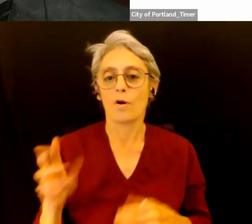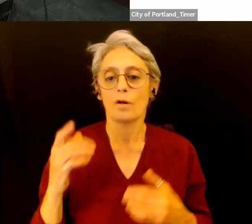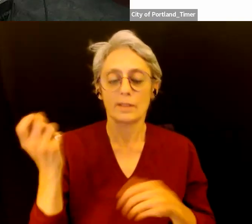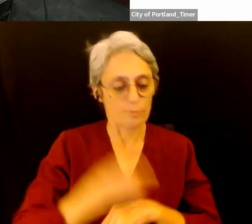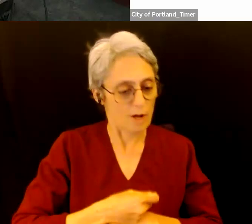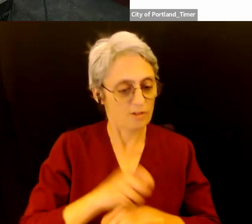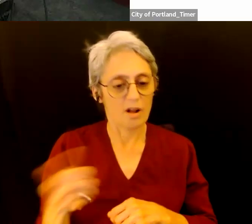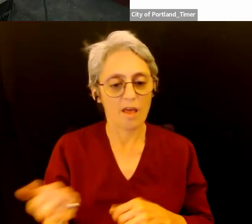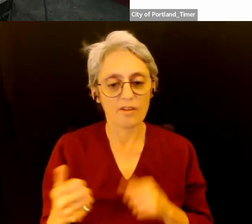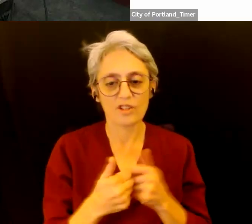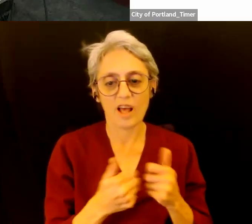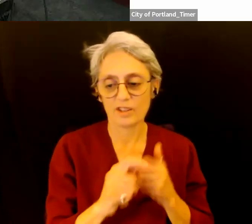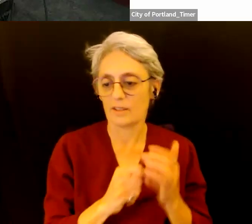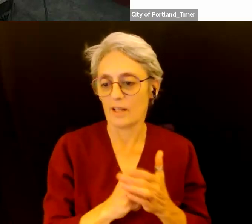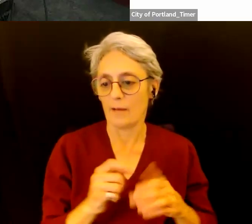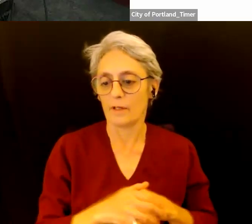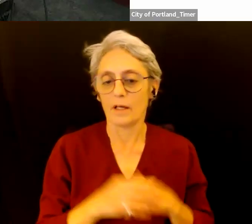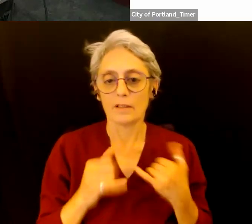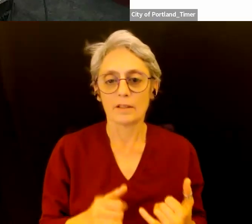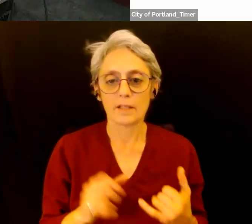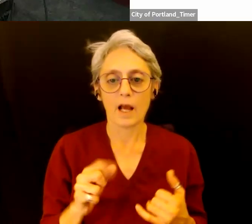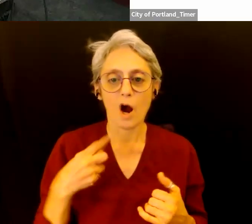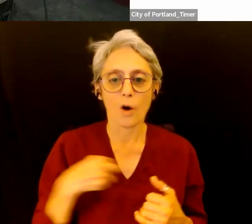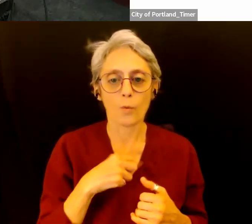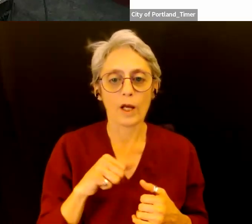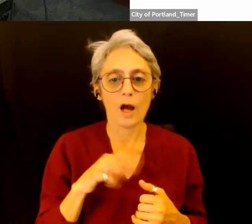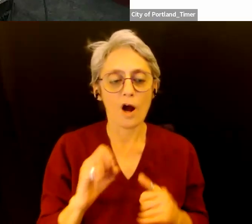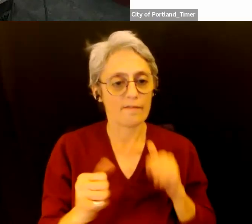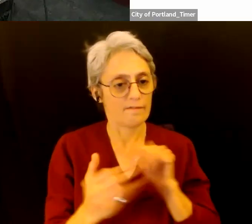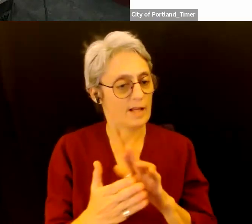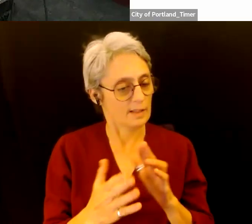Today, we are facing some of the most challenging in our company's history.